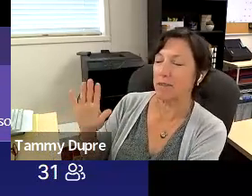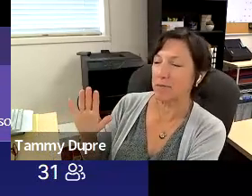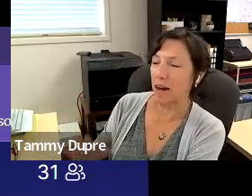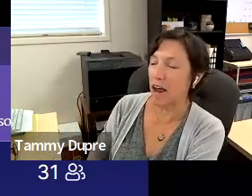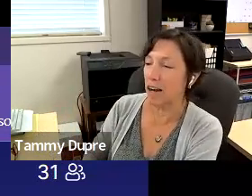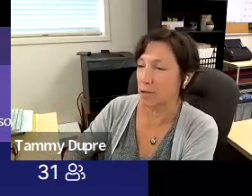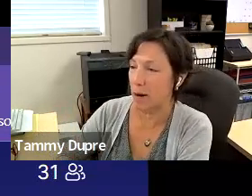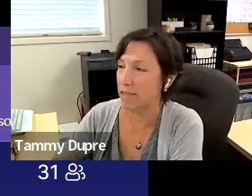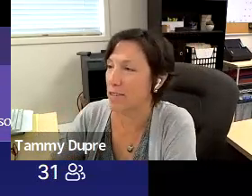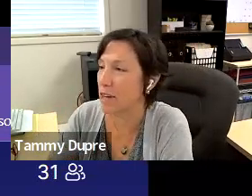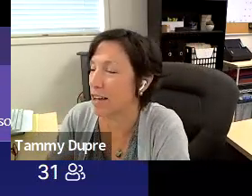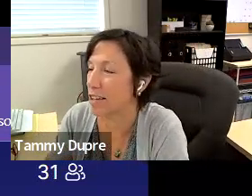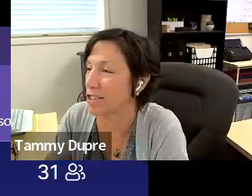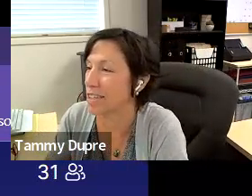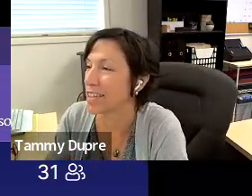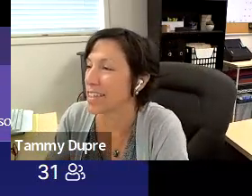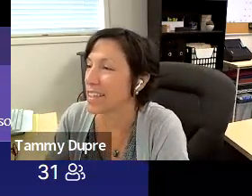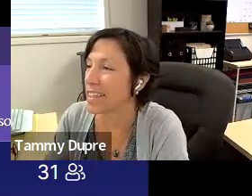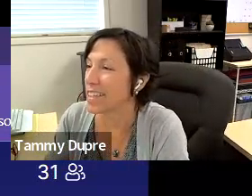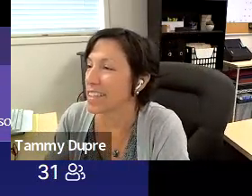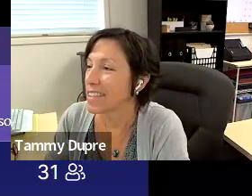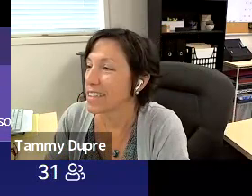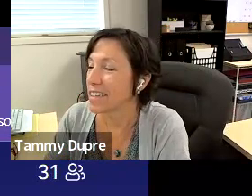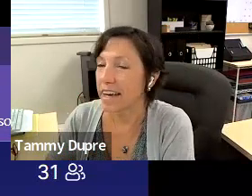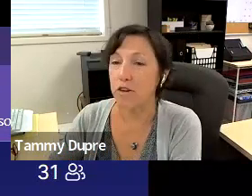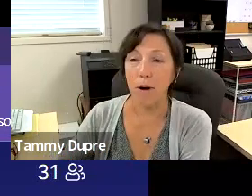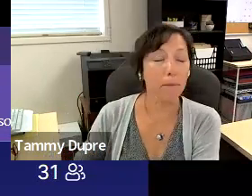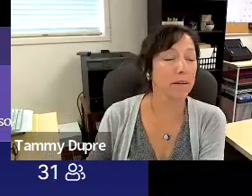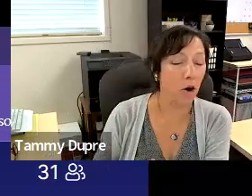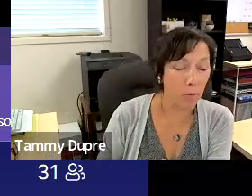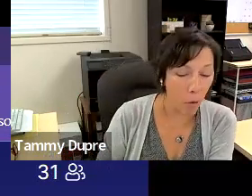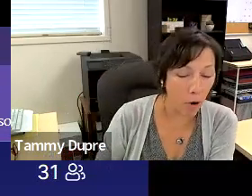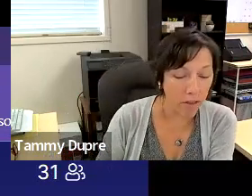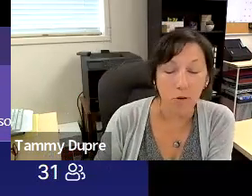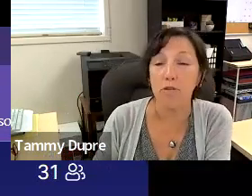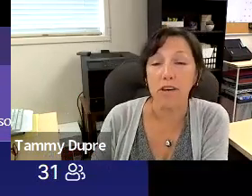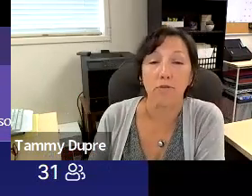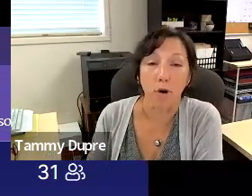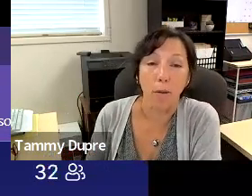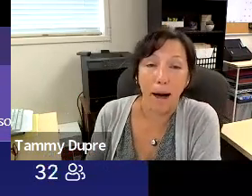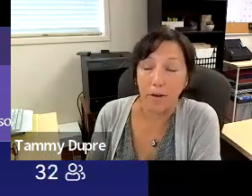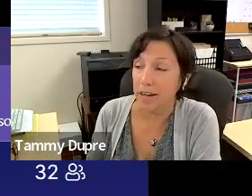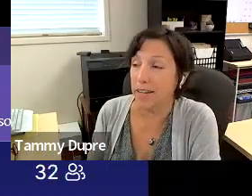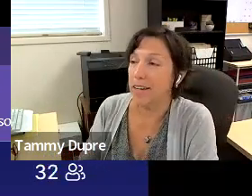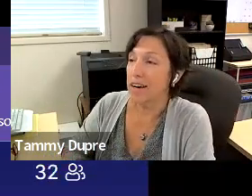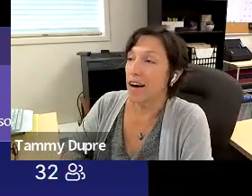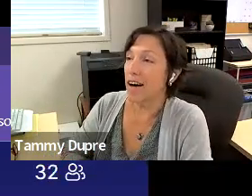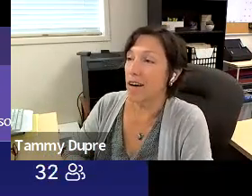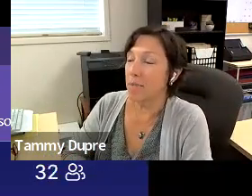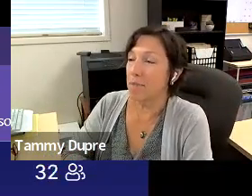I mean, the knowledge about this is the technology. And you probably know more than you think you know about it.